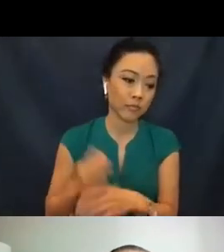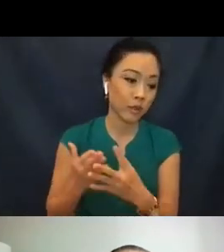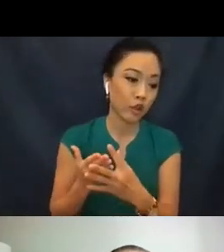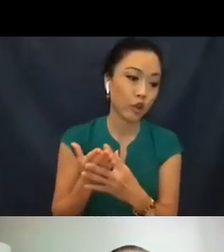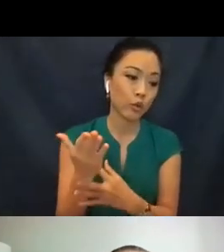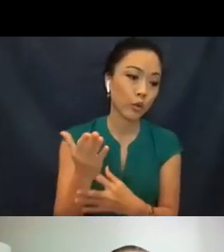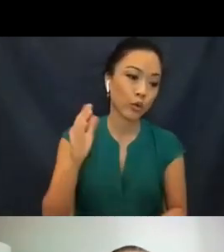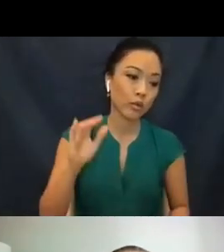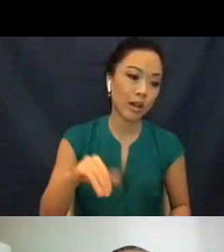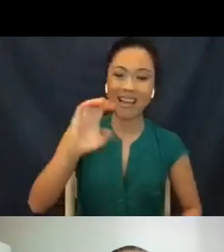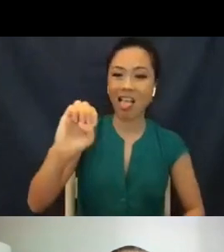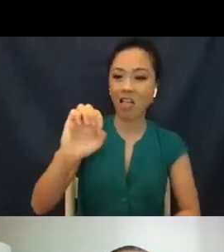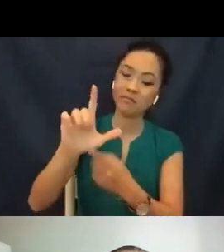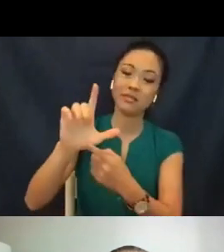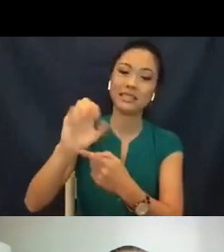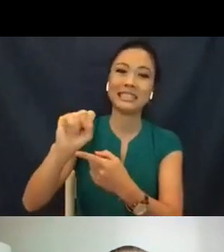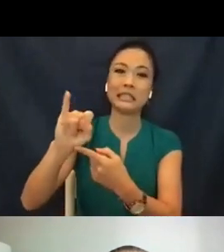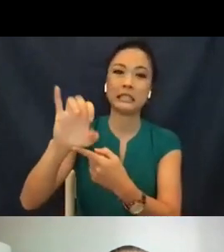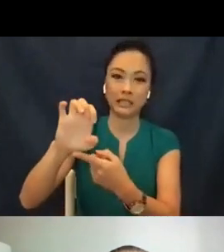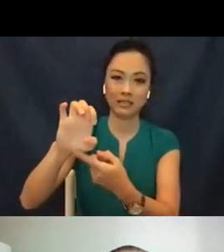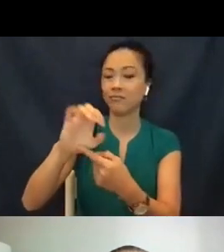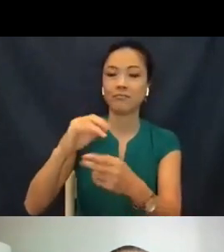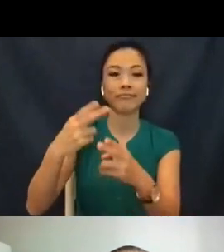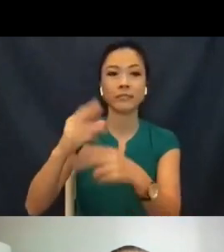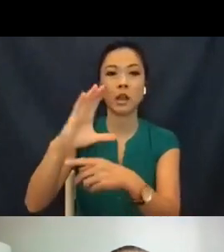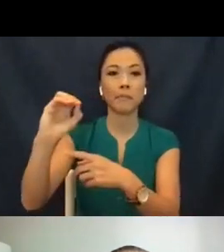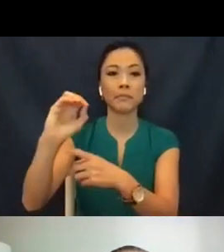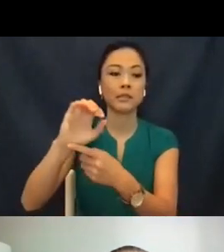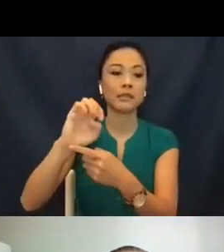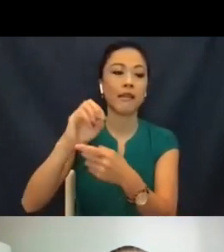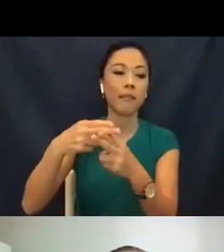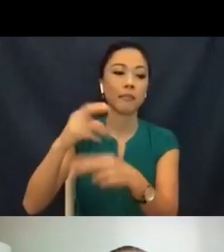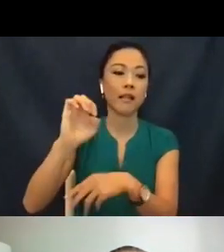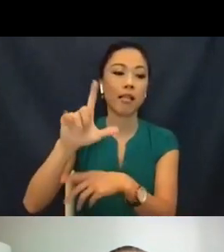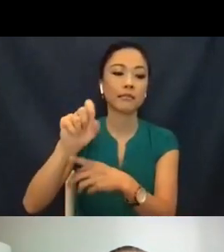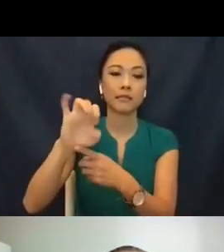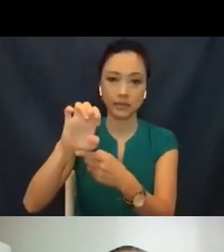artists and touring companies in the genres of contemporary dance, contemporary theater,